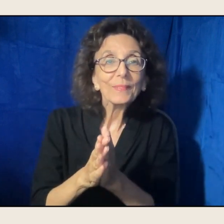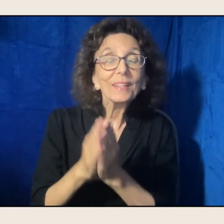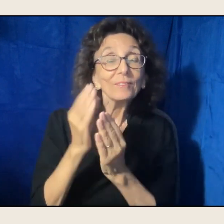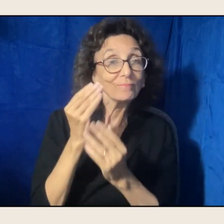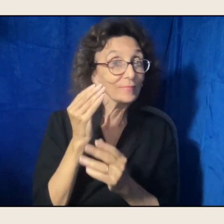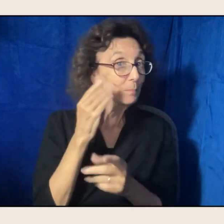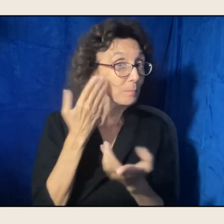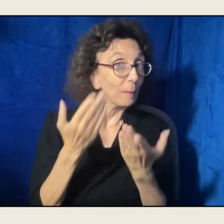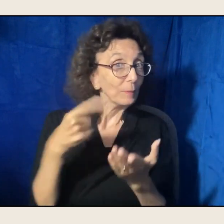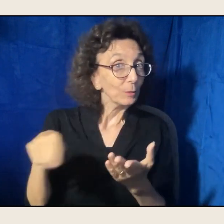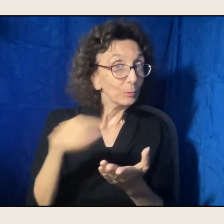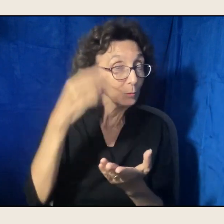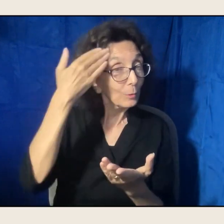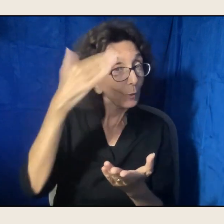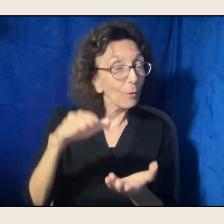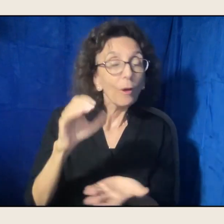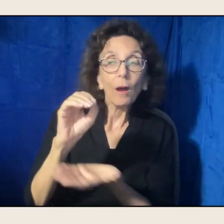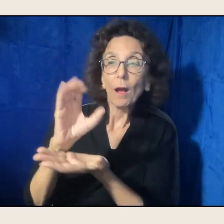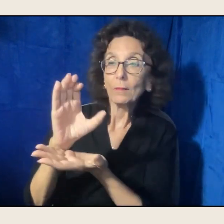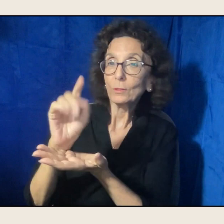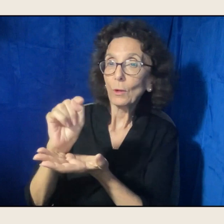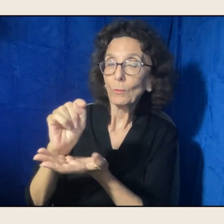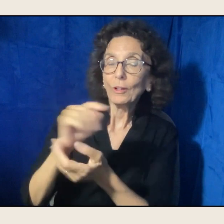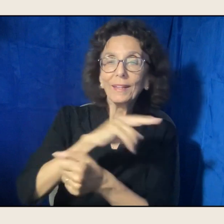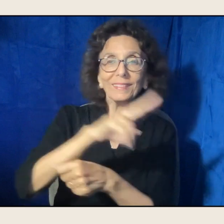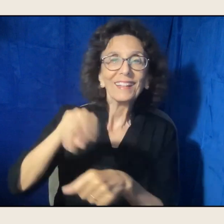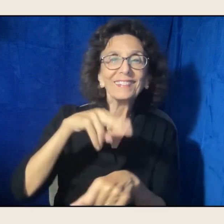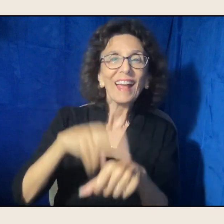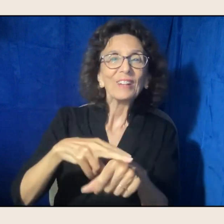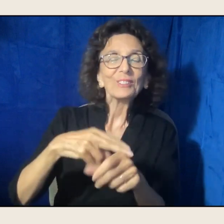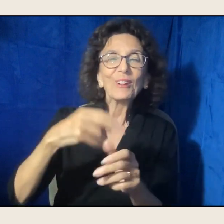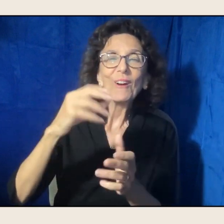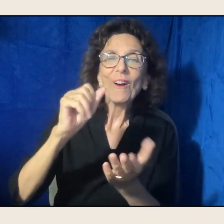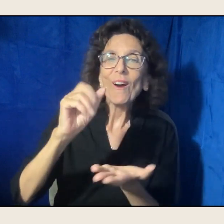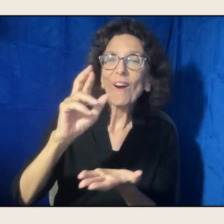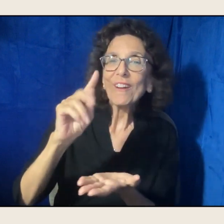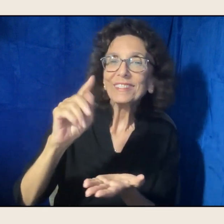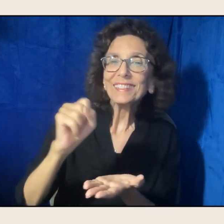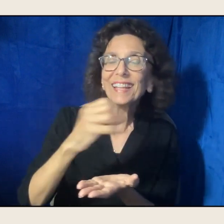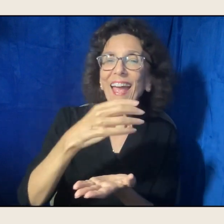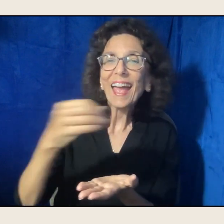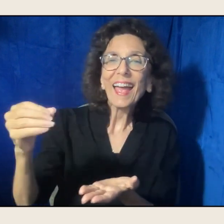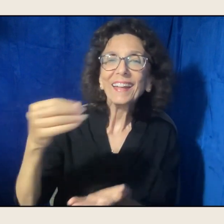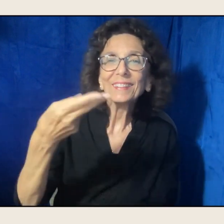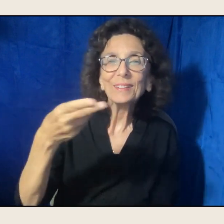is National Arts and Humanities Month. And as the nation's largest funder